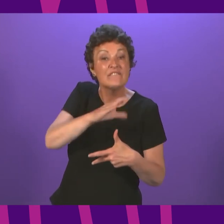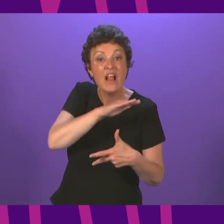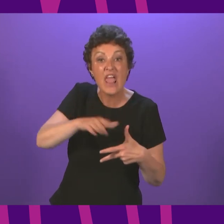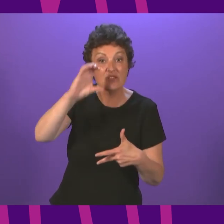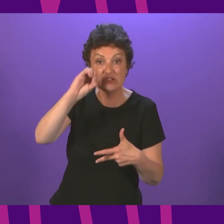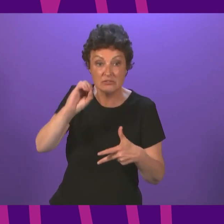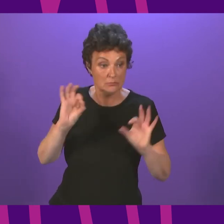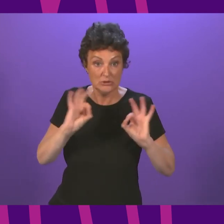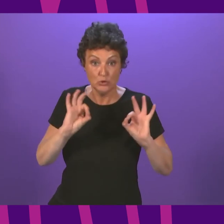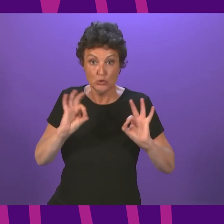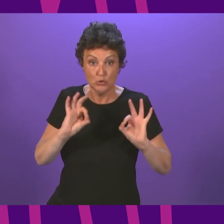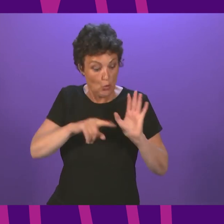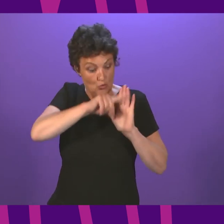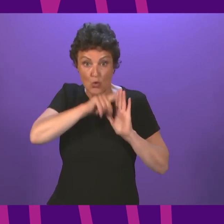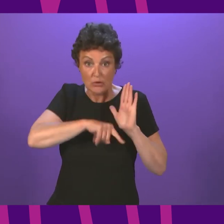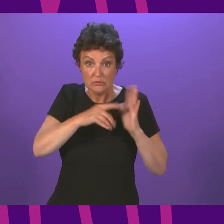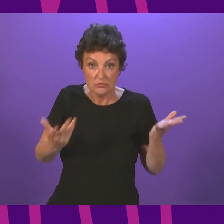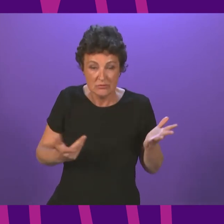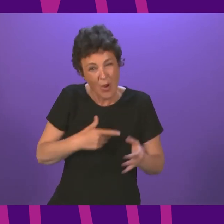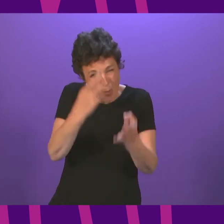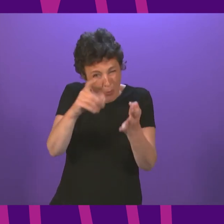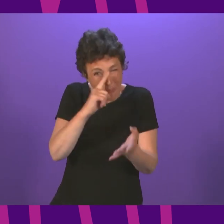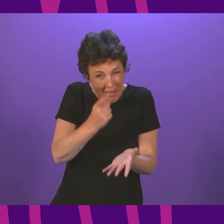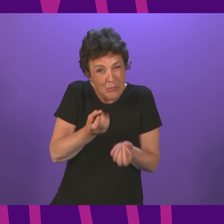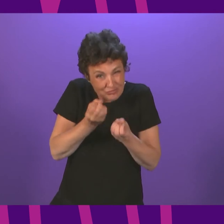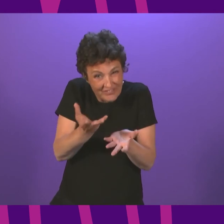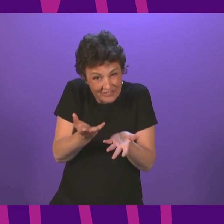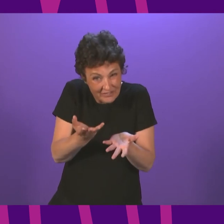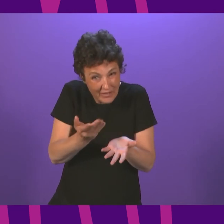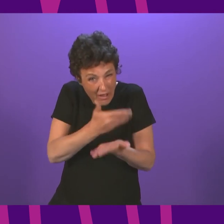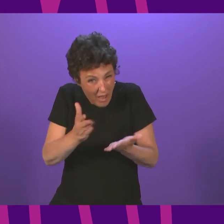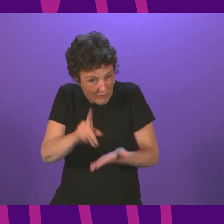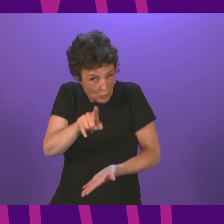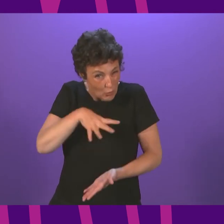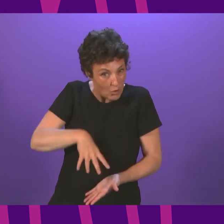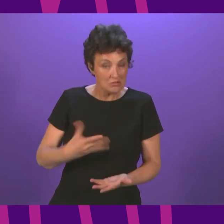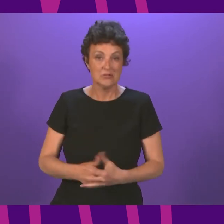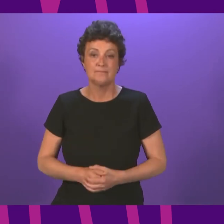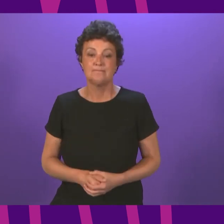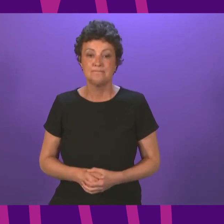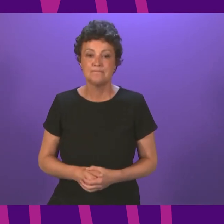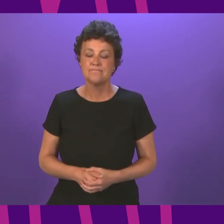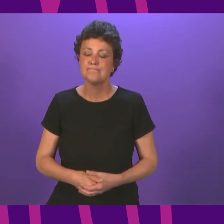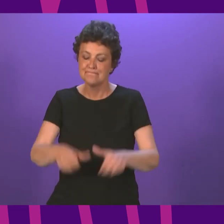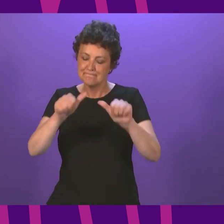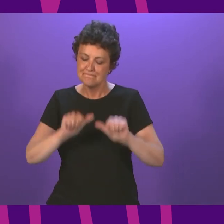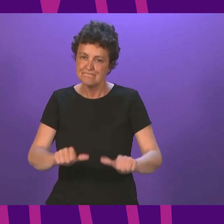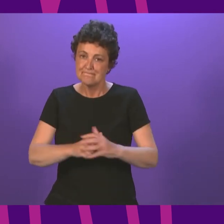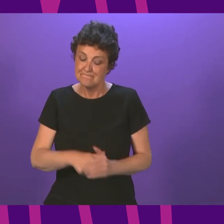At the time, I noted Jackie Baillie’s attempt to widen the scope of the bill. Although I